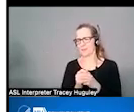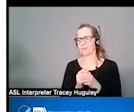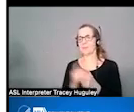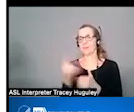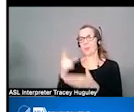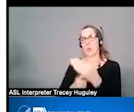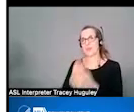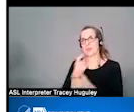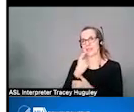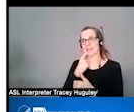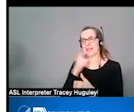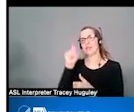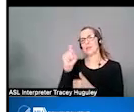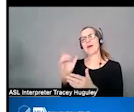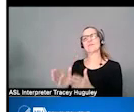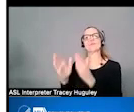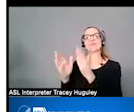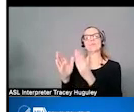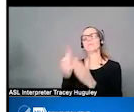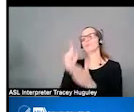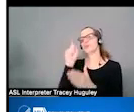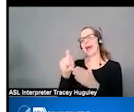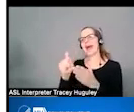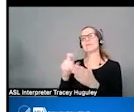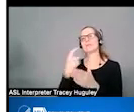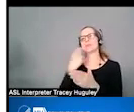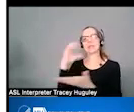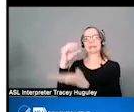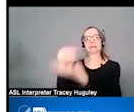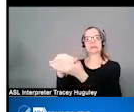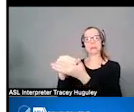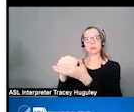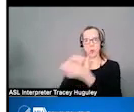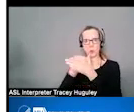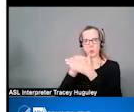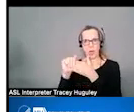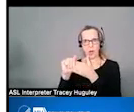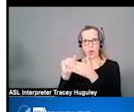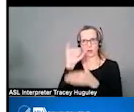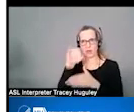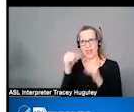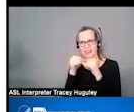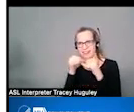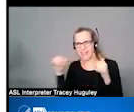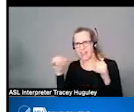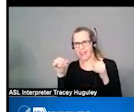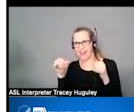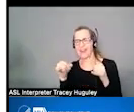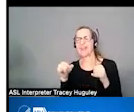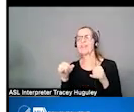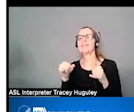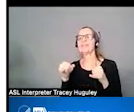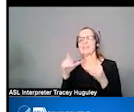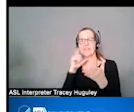that you should indicate $0 on that line item, and then you'll also make note of that in the budget justification.